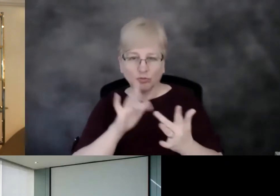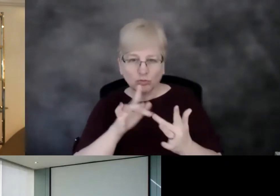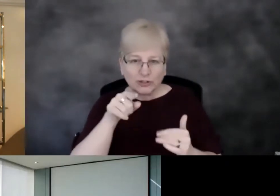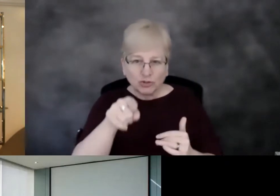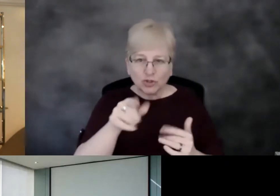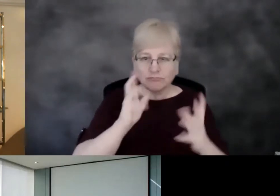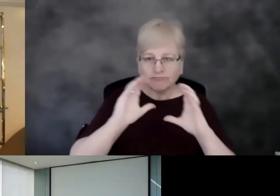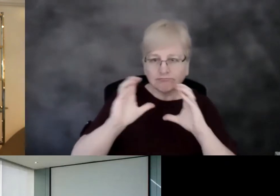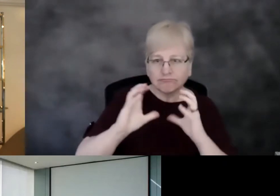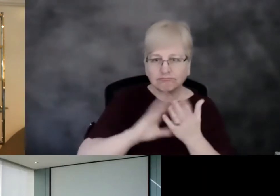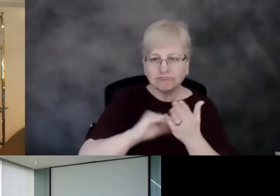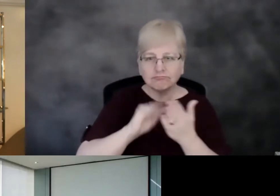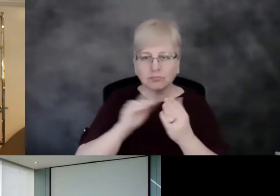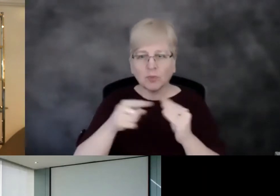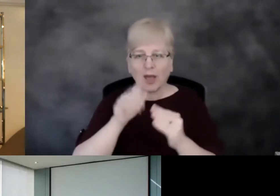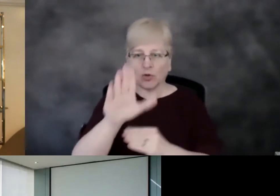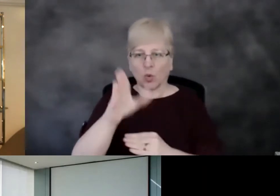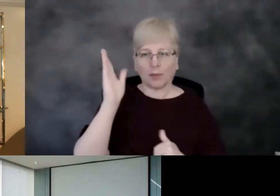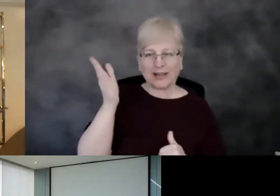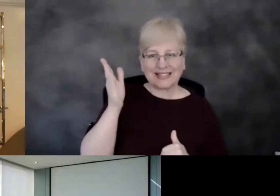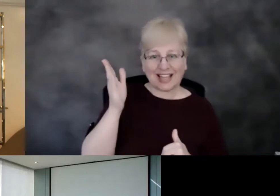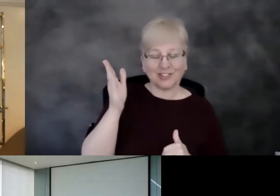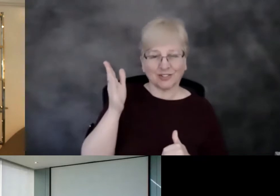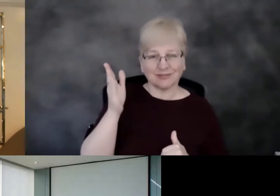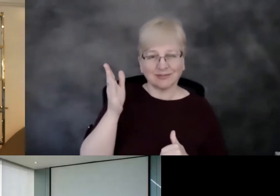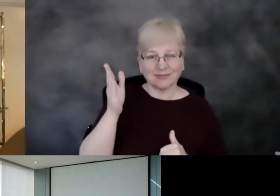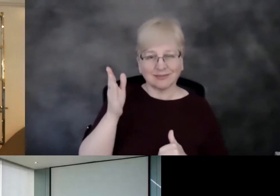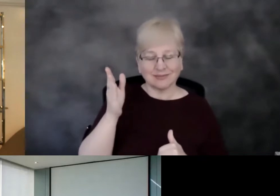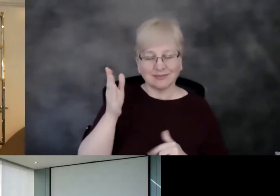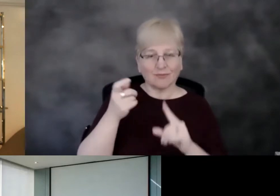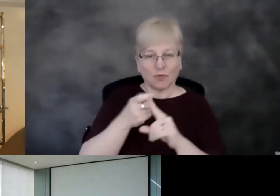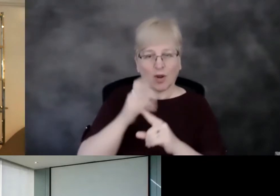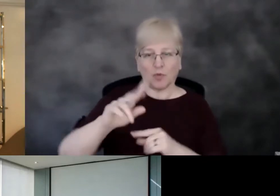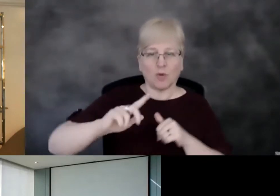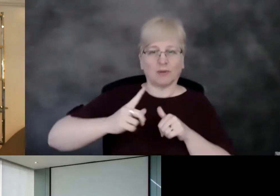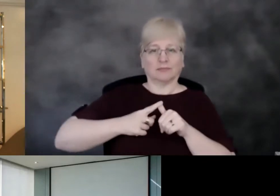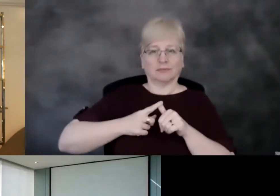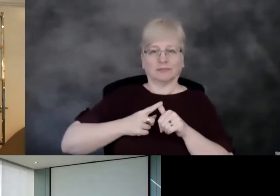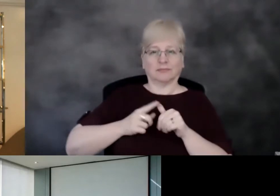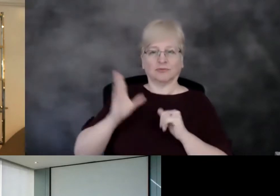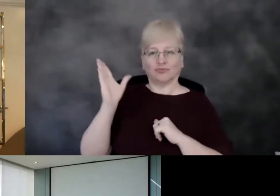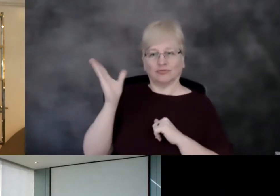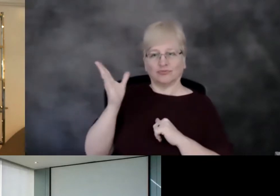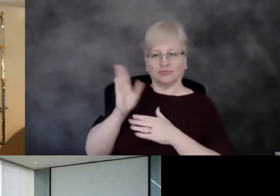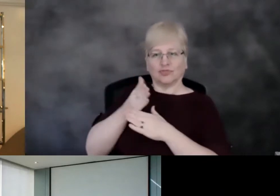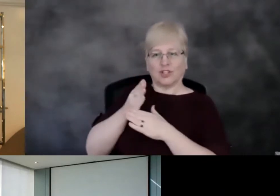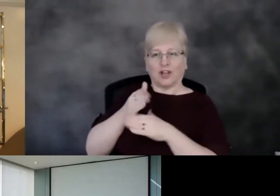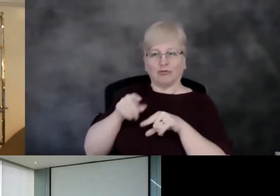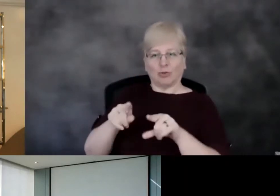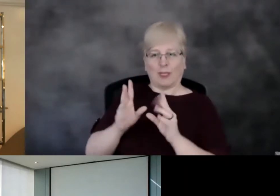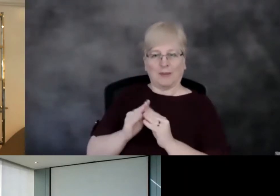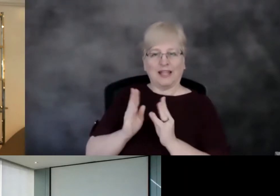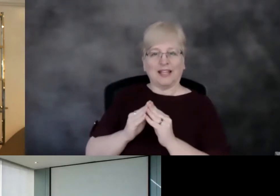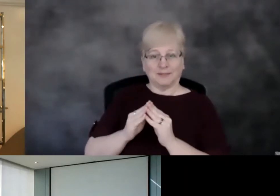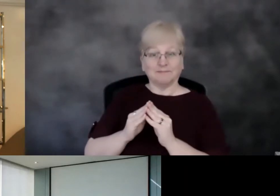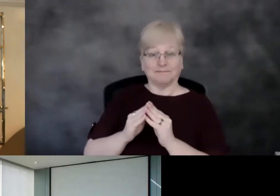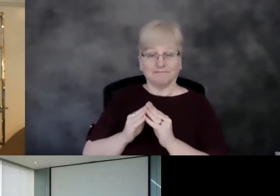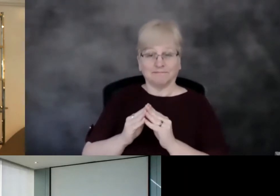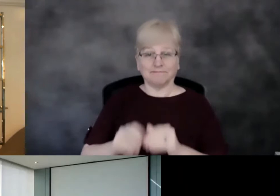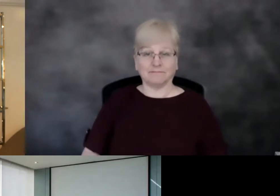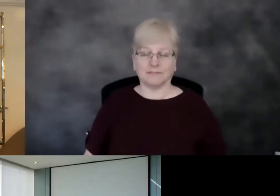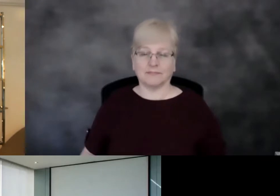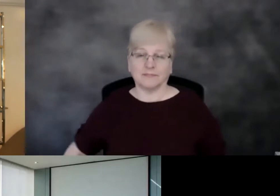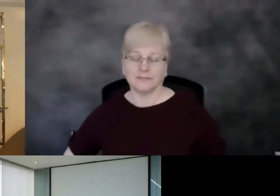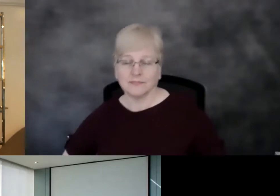your presentation as you shared at the meeting. 16:13:44 I think with that introduction, I